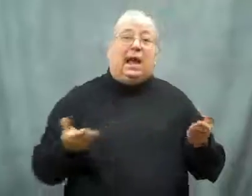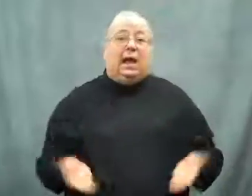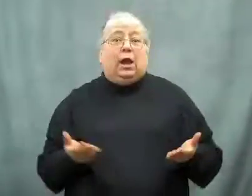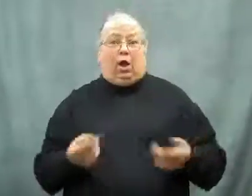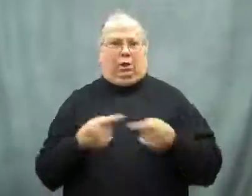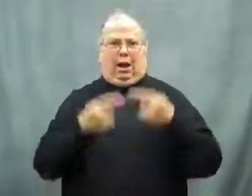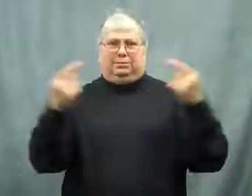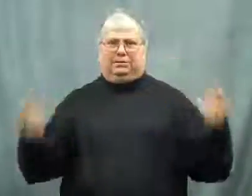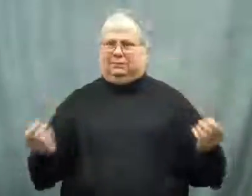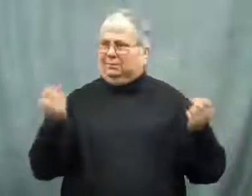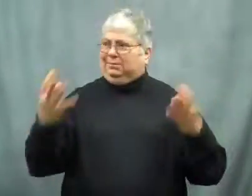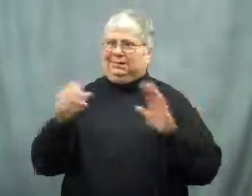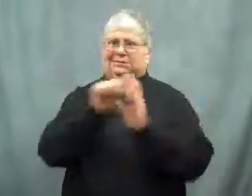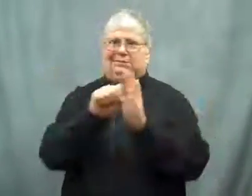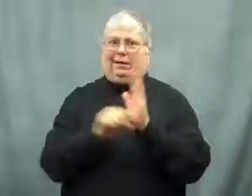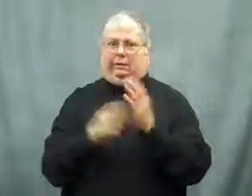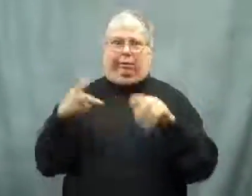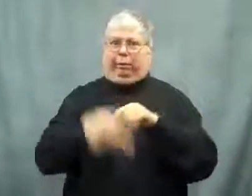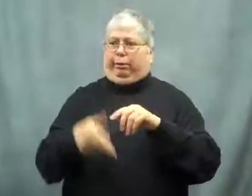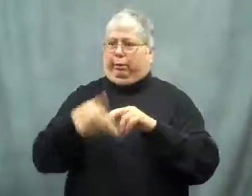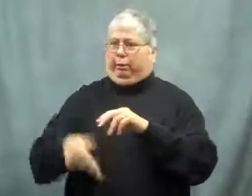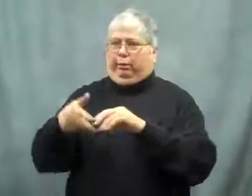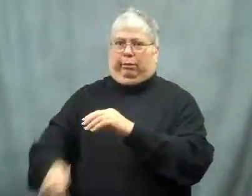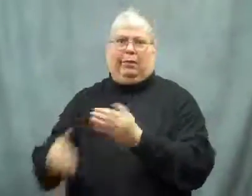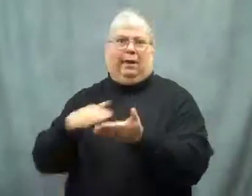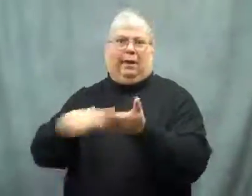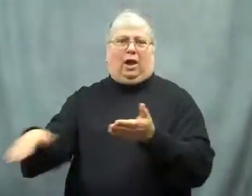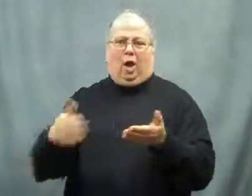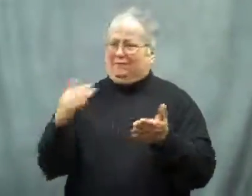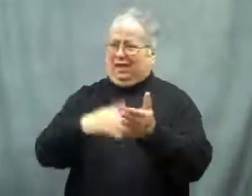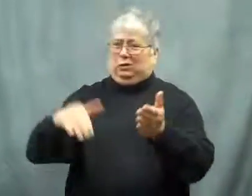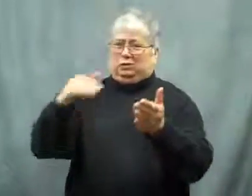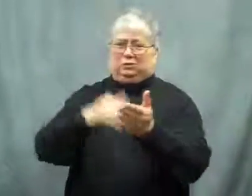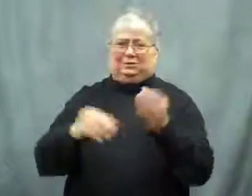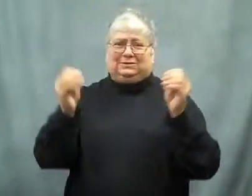The reverse is happening here. Many states have made cuts,